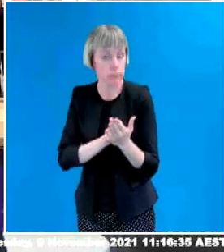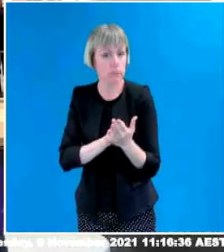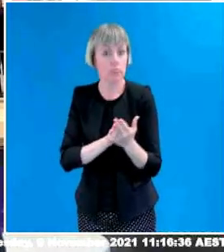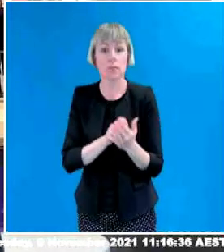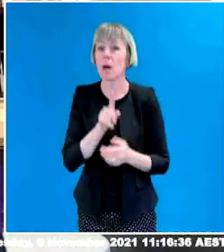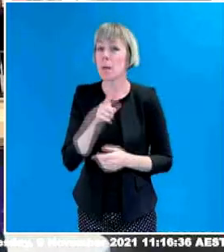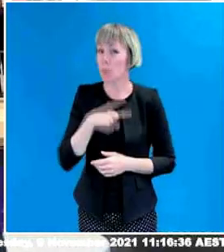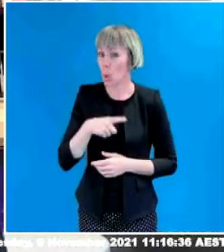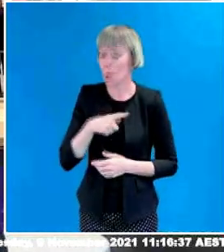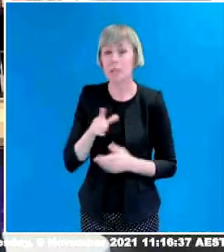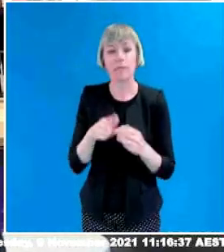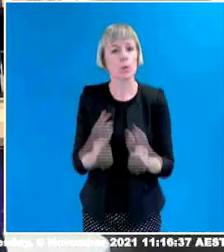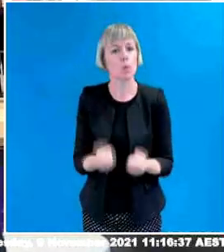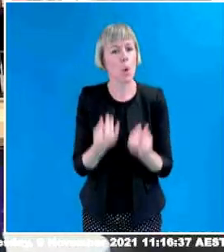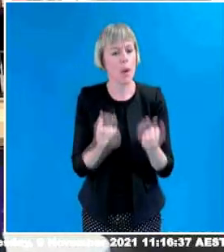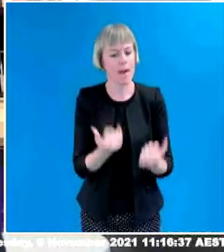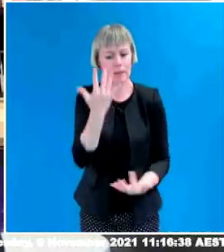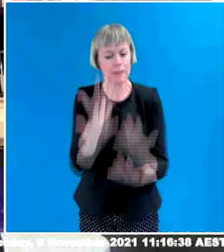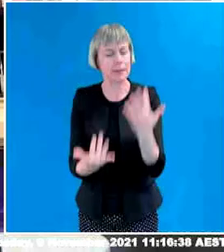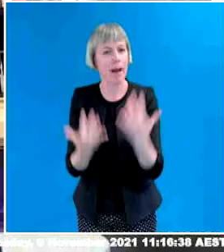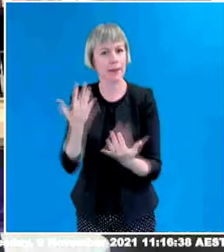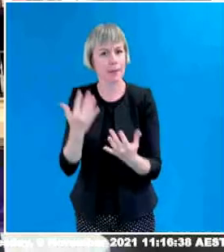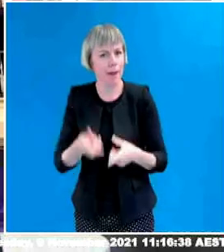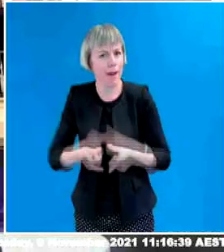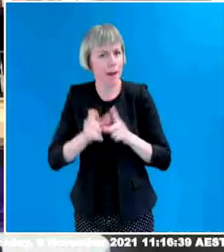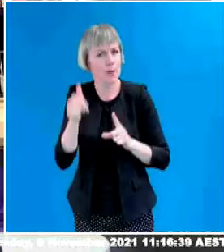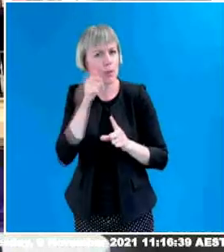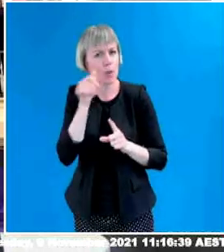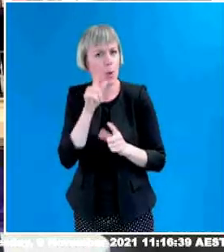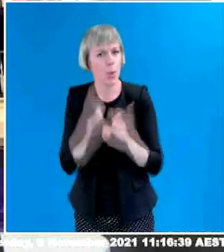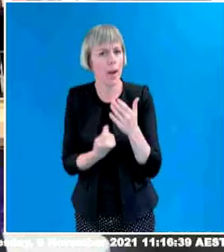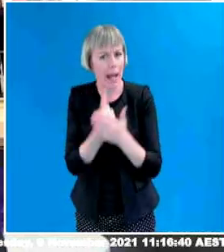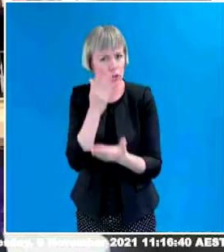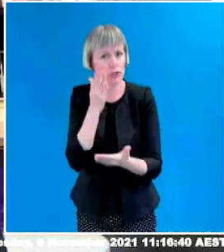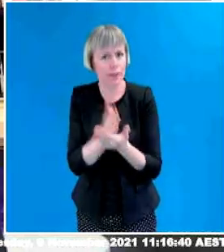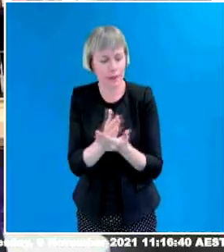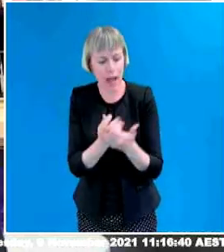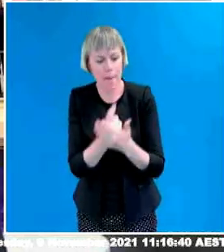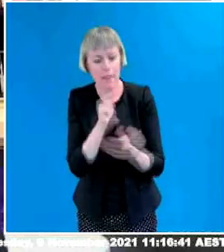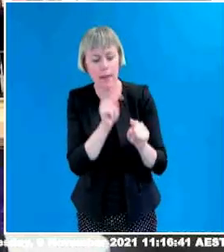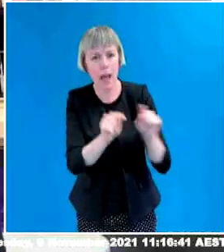whether policy driven, governmental, et cetera, if you don't have the data to do that.